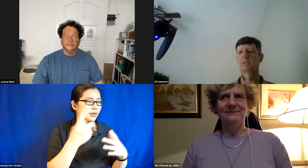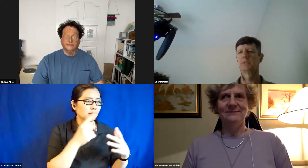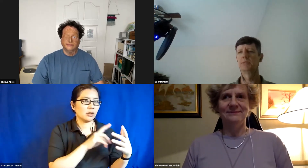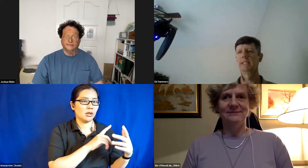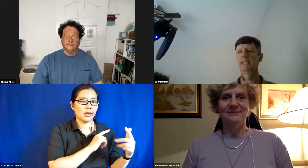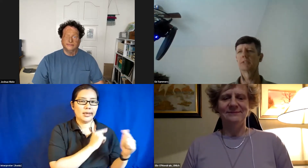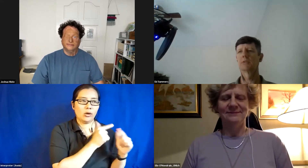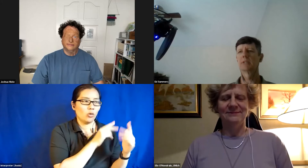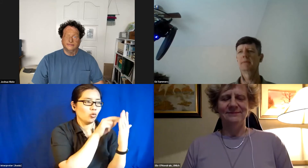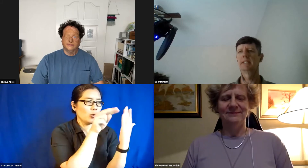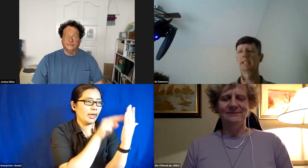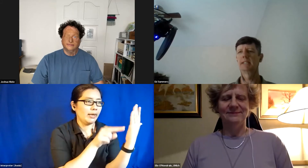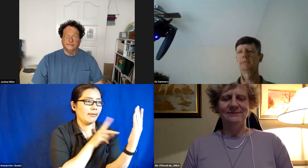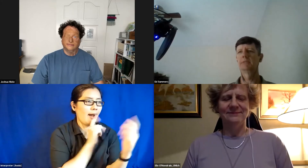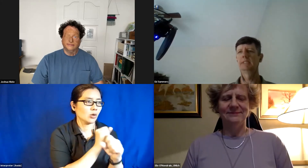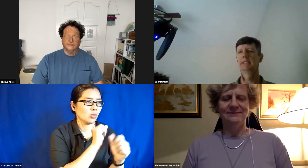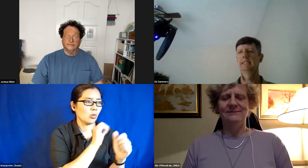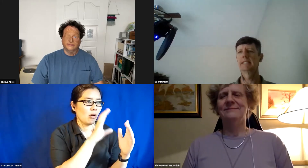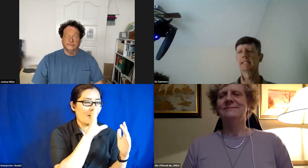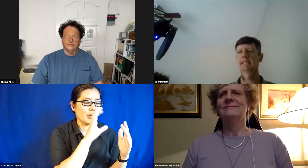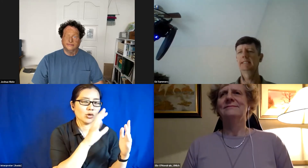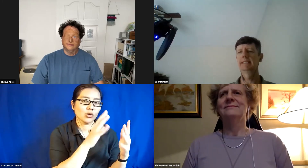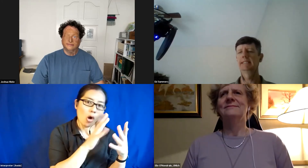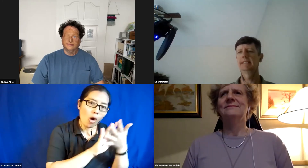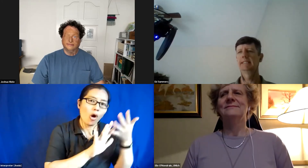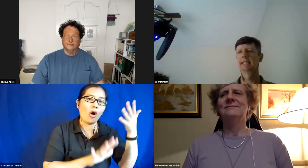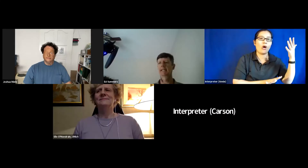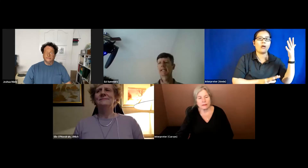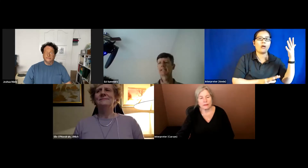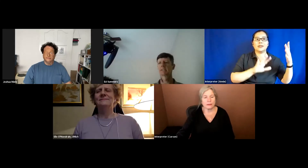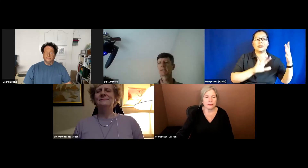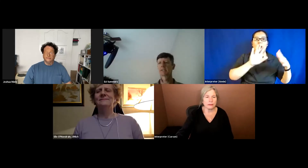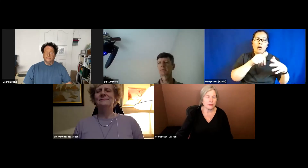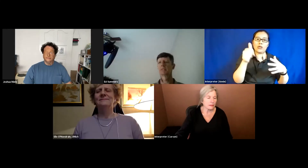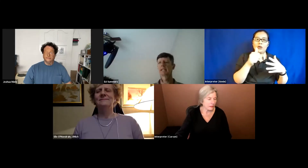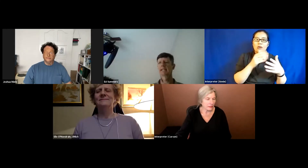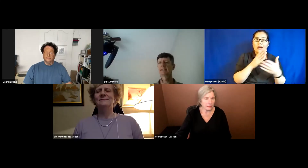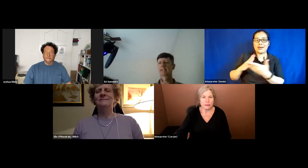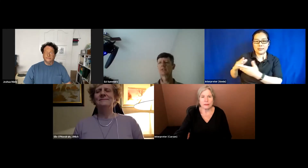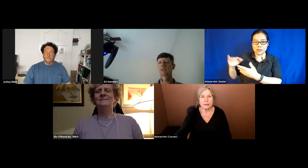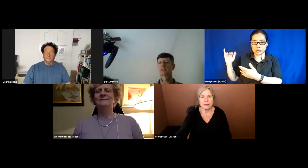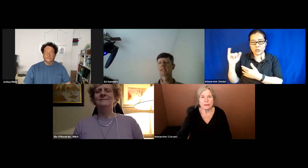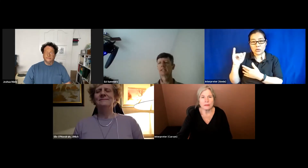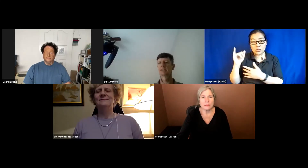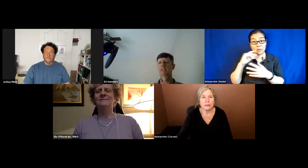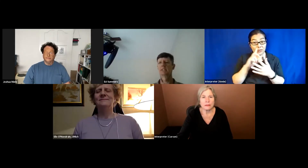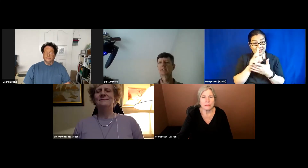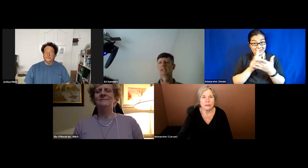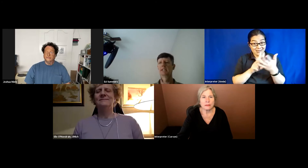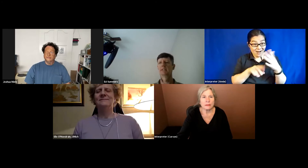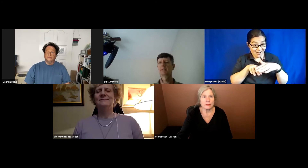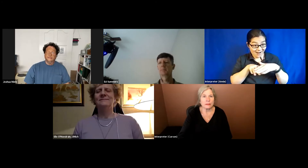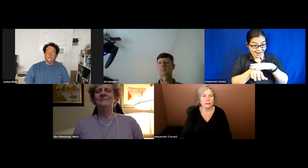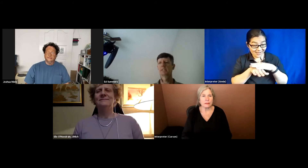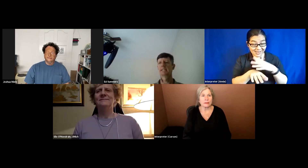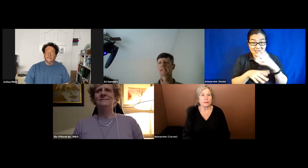reading the actual comic. And if we design accessible access technologies that put